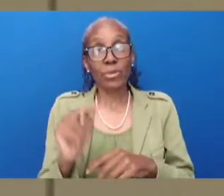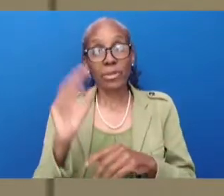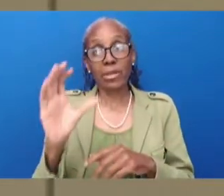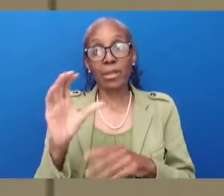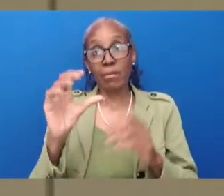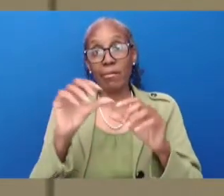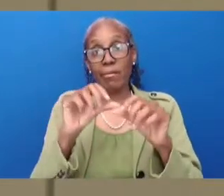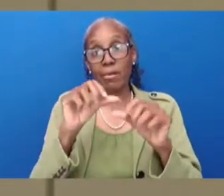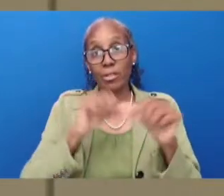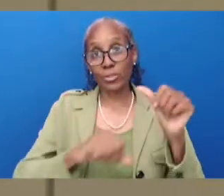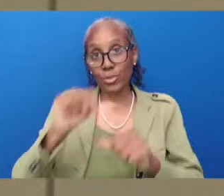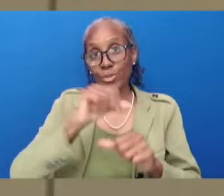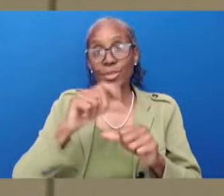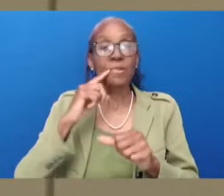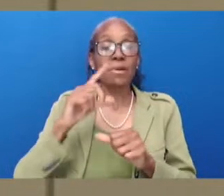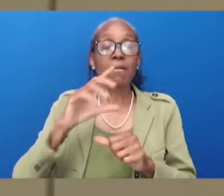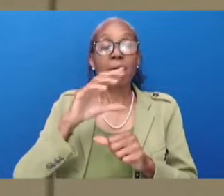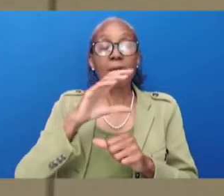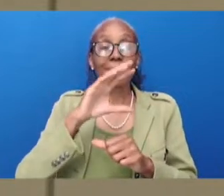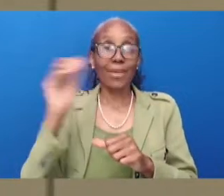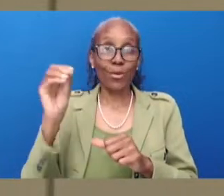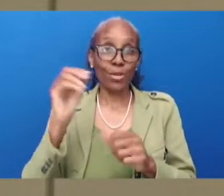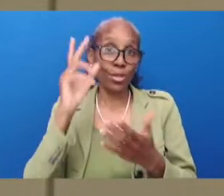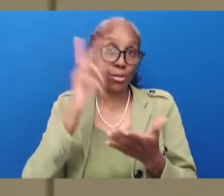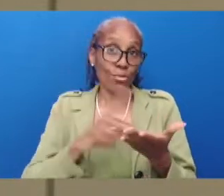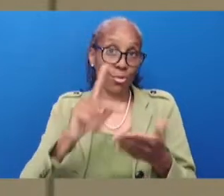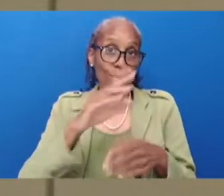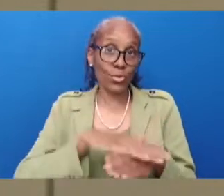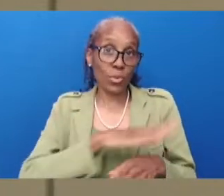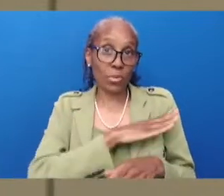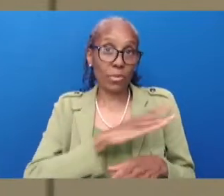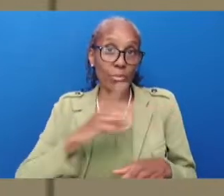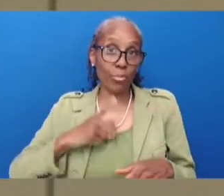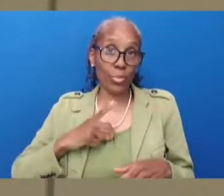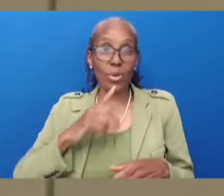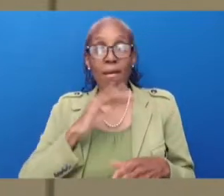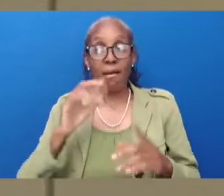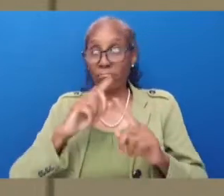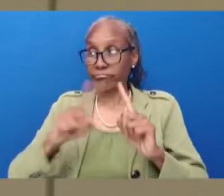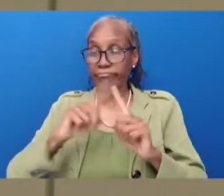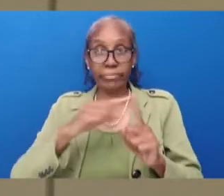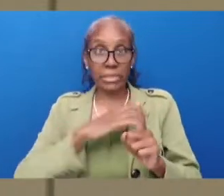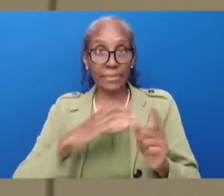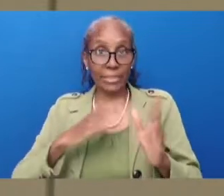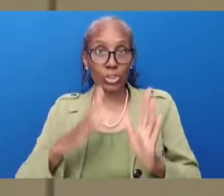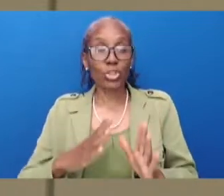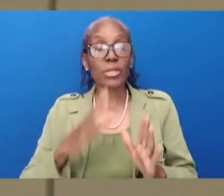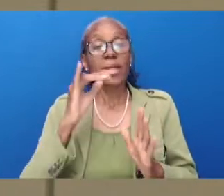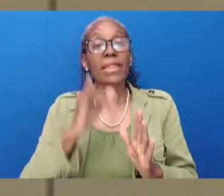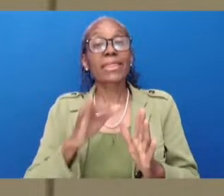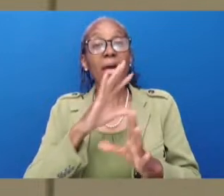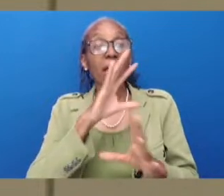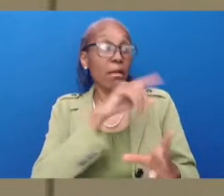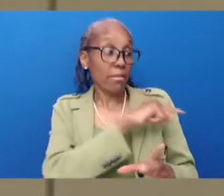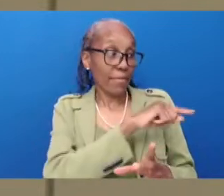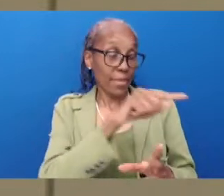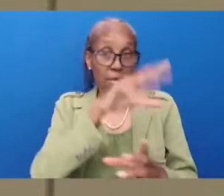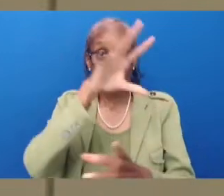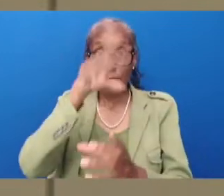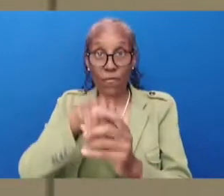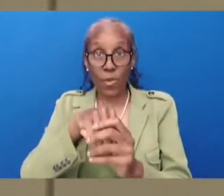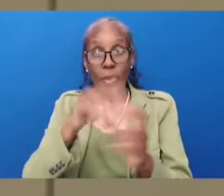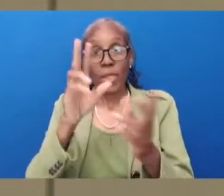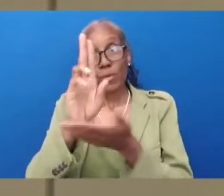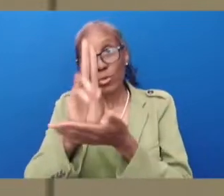ACTIVE PARTICIPATION IN THE